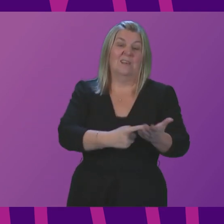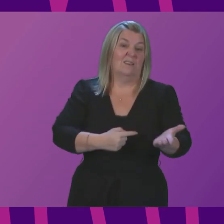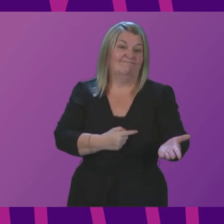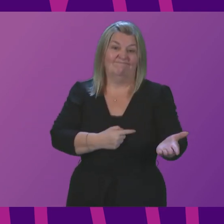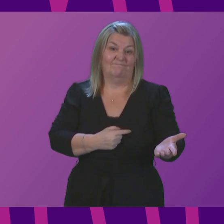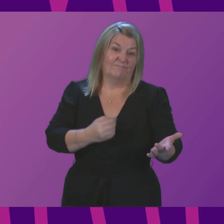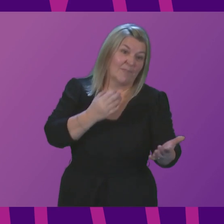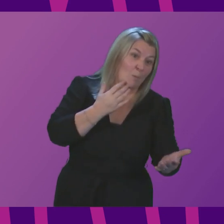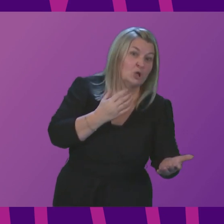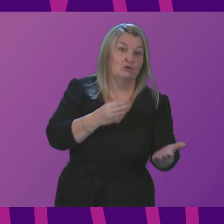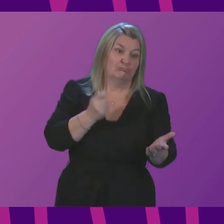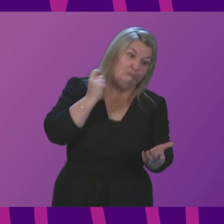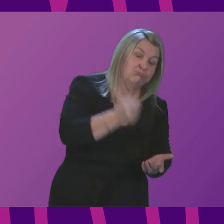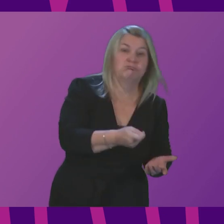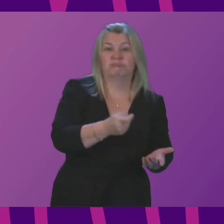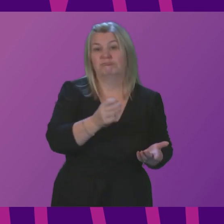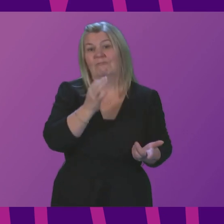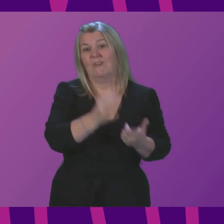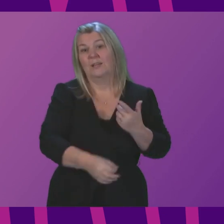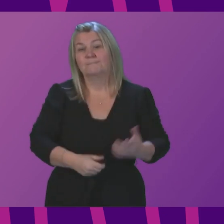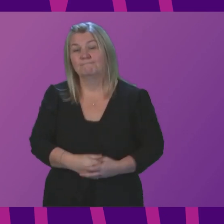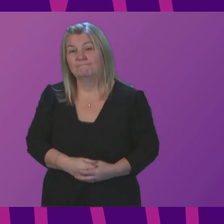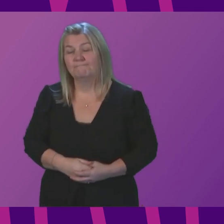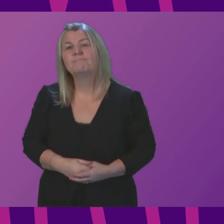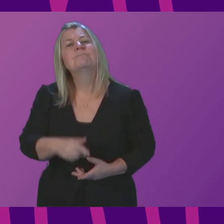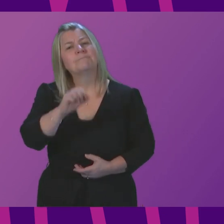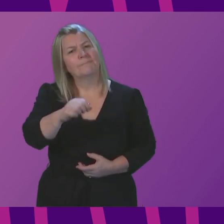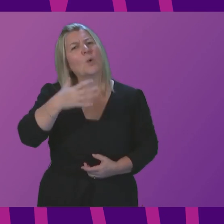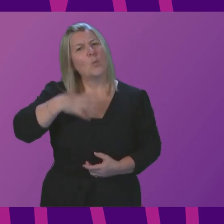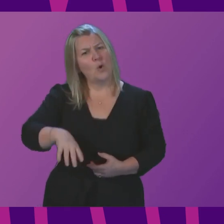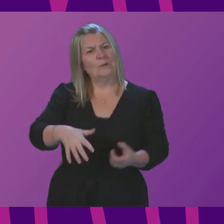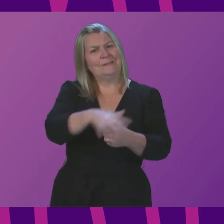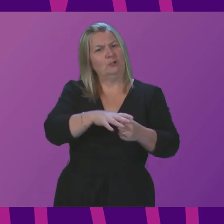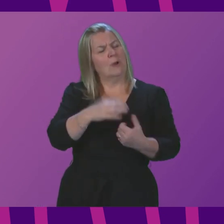and decide what is appropriate. Although we all want to see such cases appropriately dealt